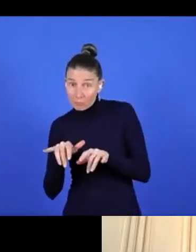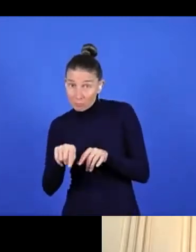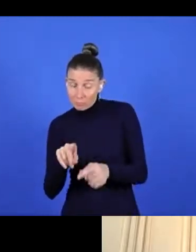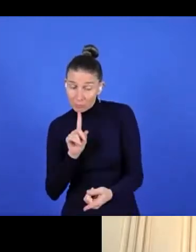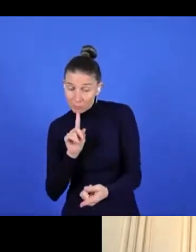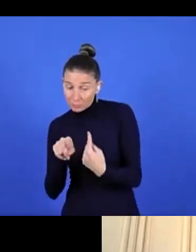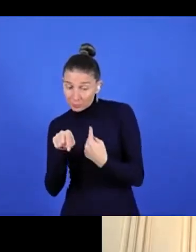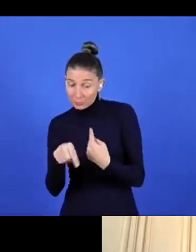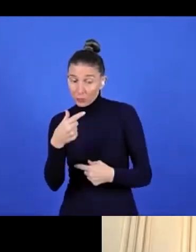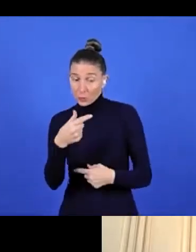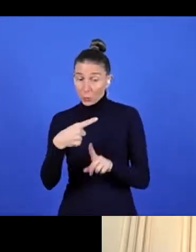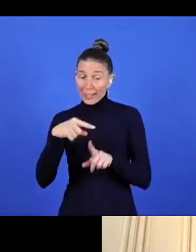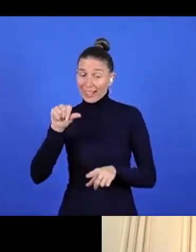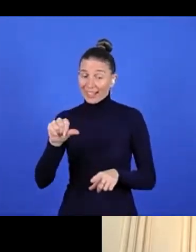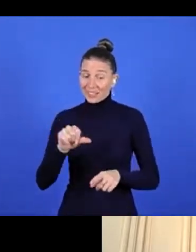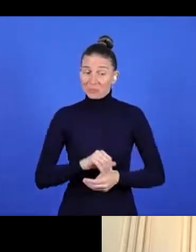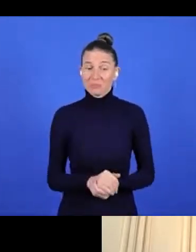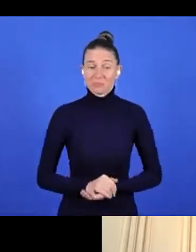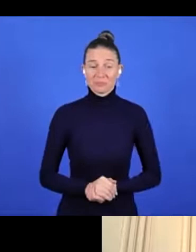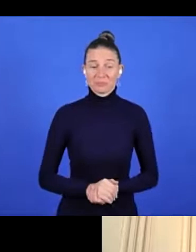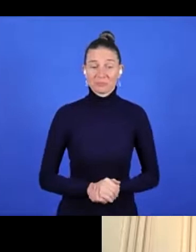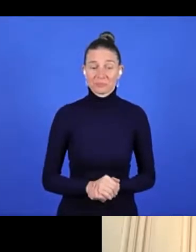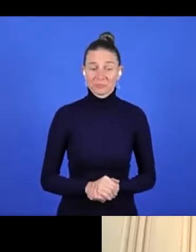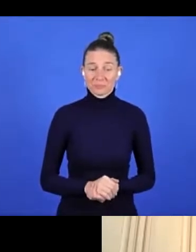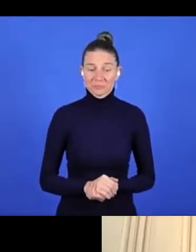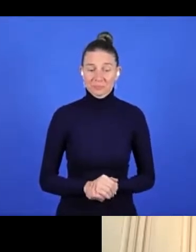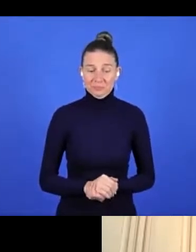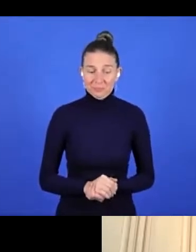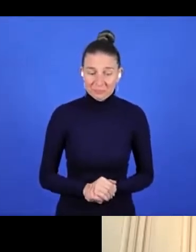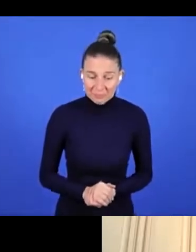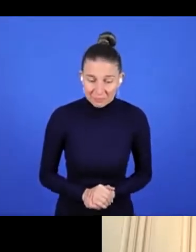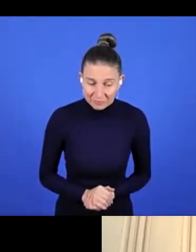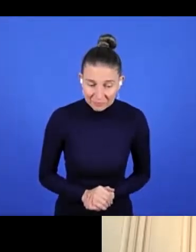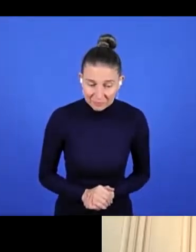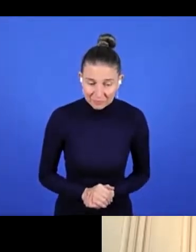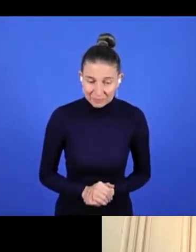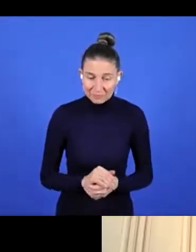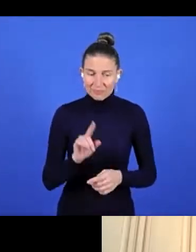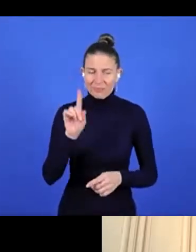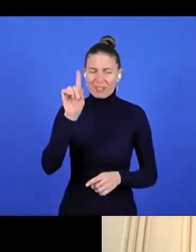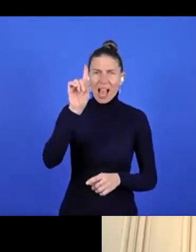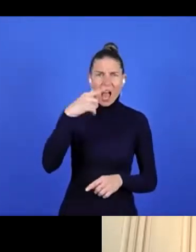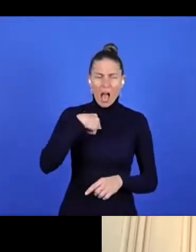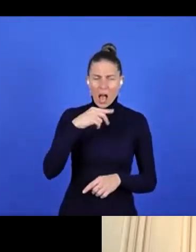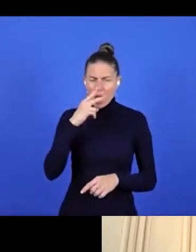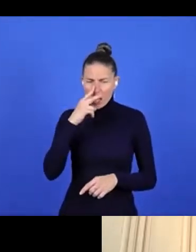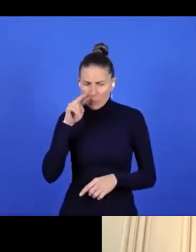and if you have answer, you can type the answer directly in the Q&A.